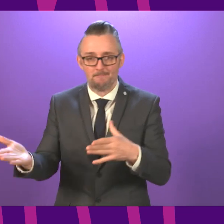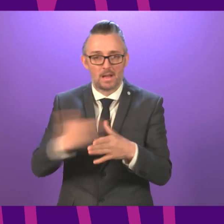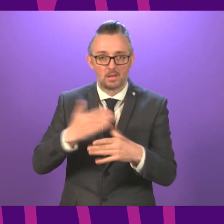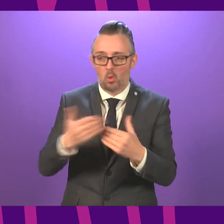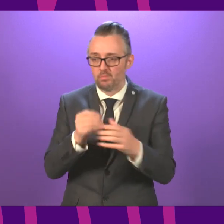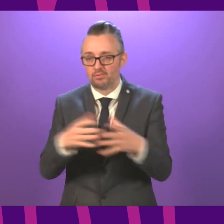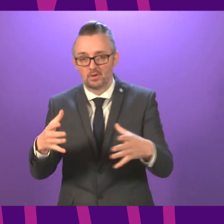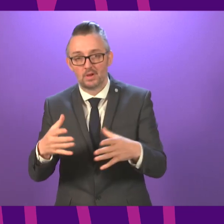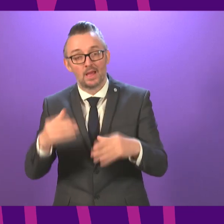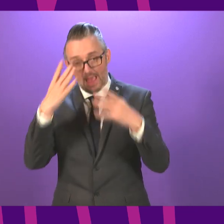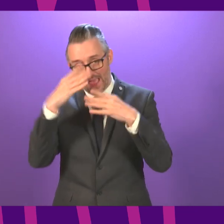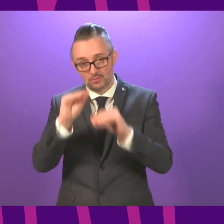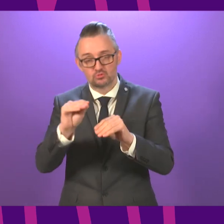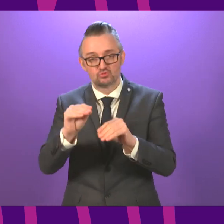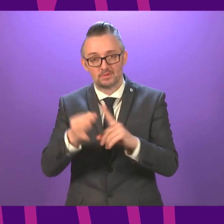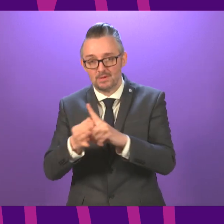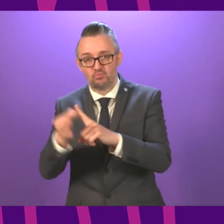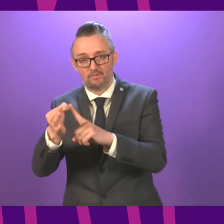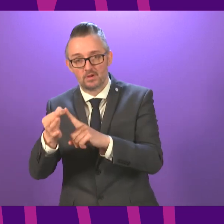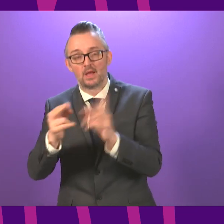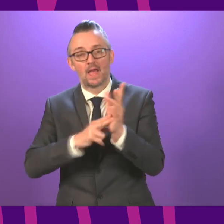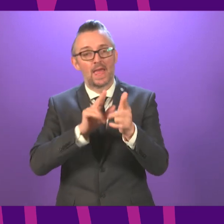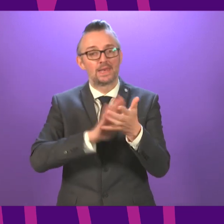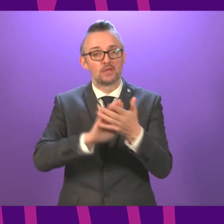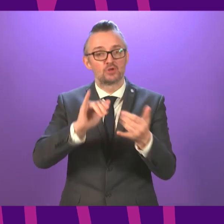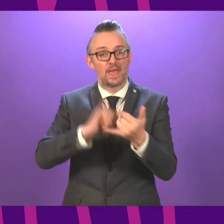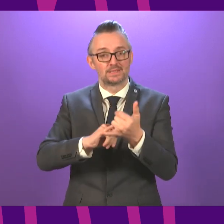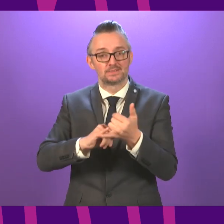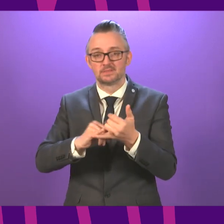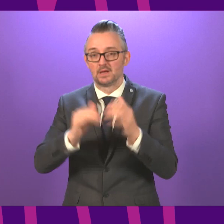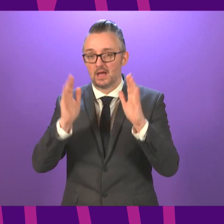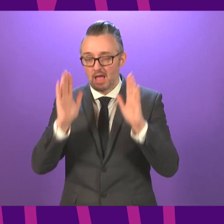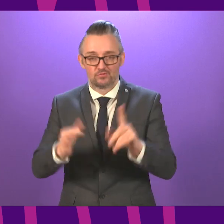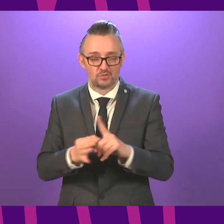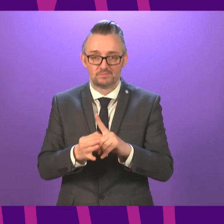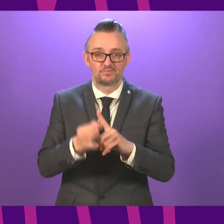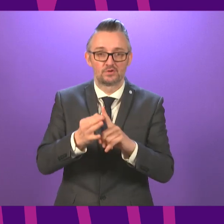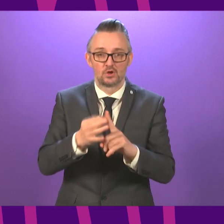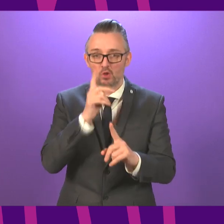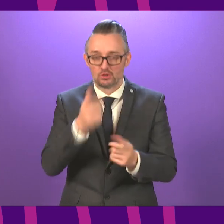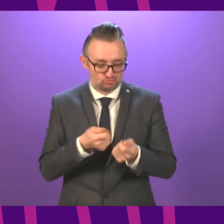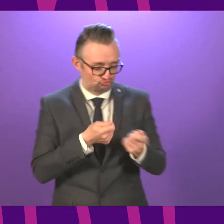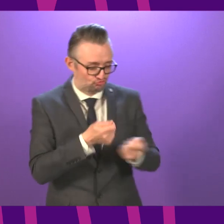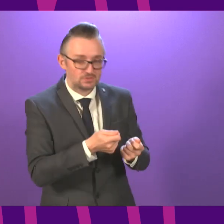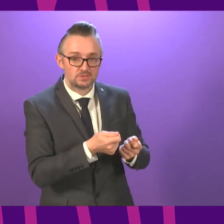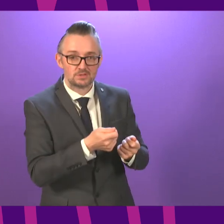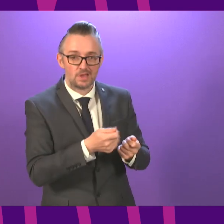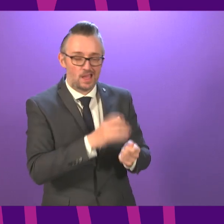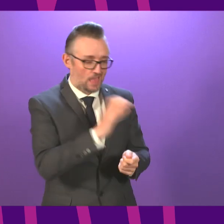a national health service that never again has to choose between treating patients who have a virus and treating patients who have cancer. Should not that be our collective national mission?